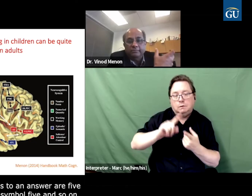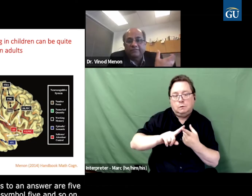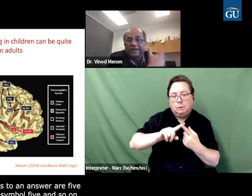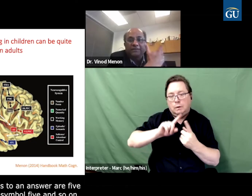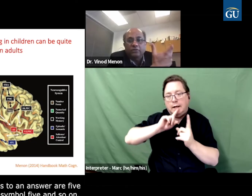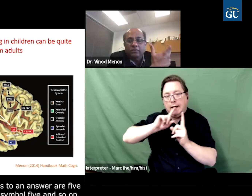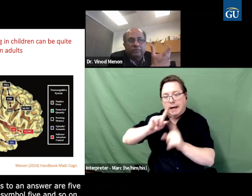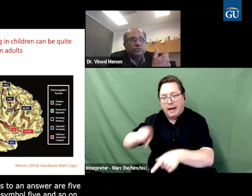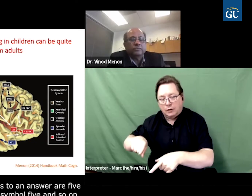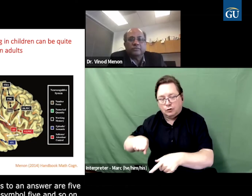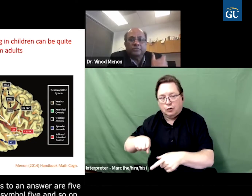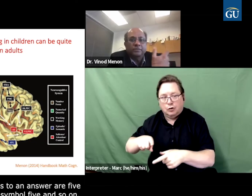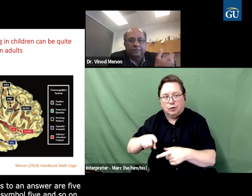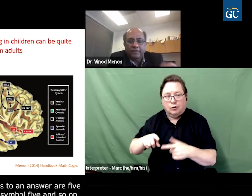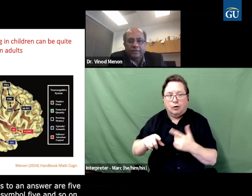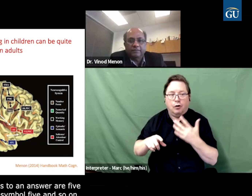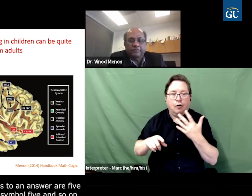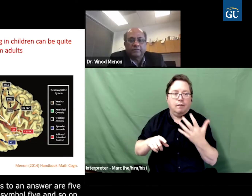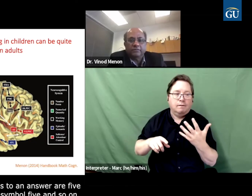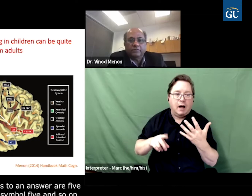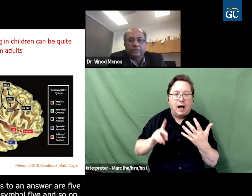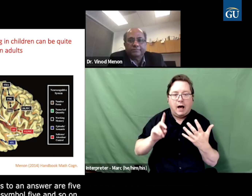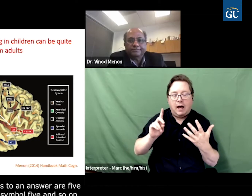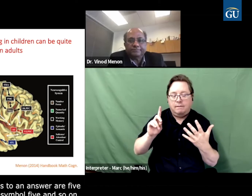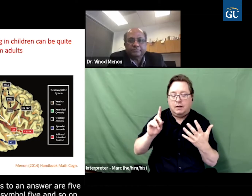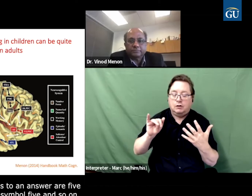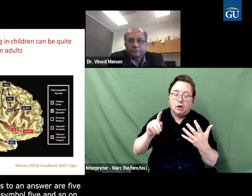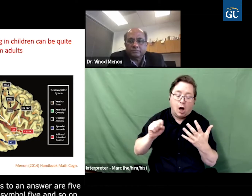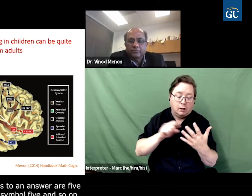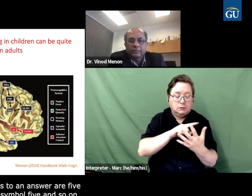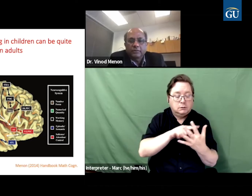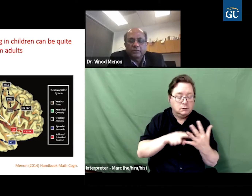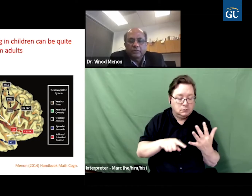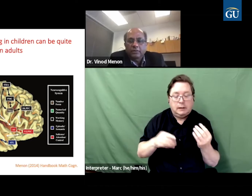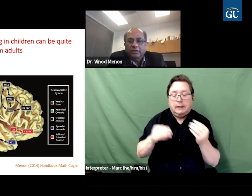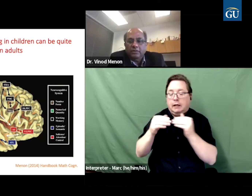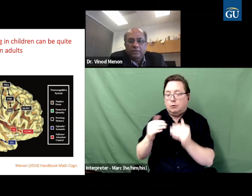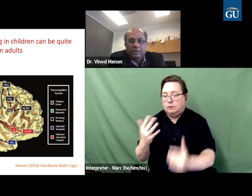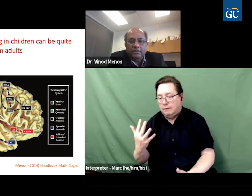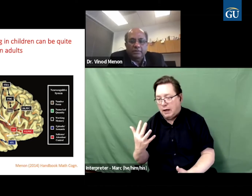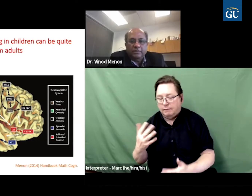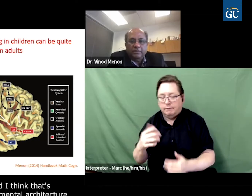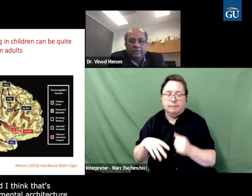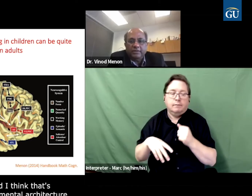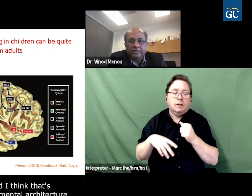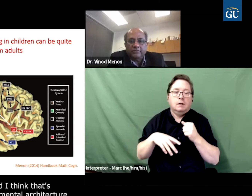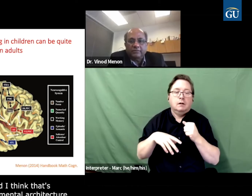are five dots to the symbol five and so on